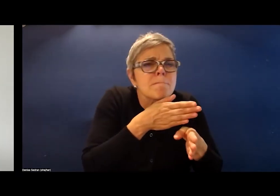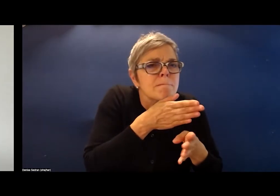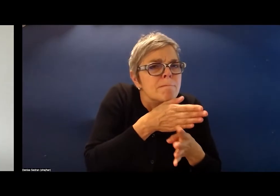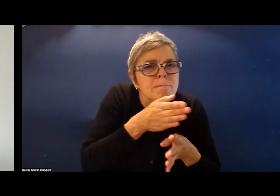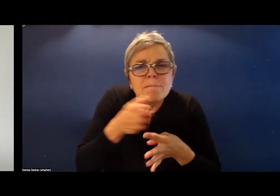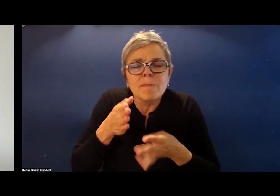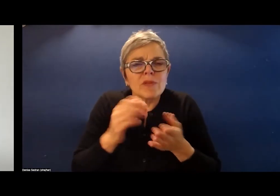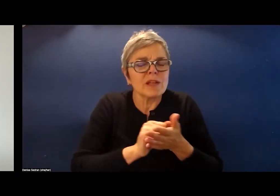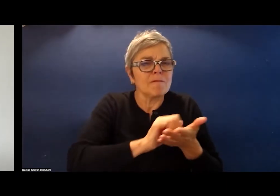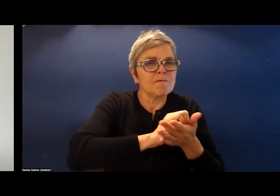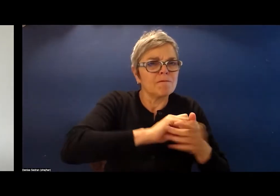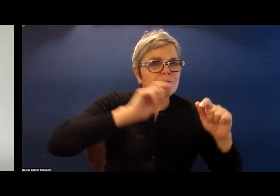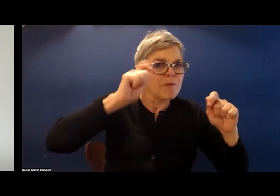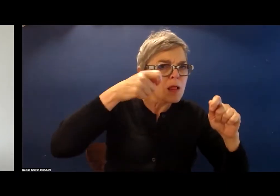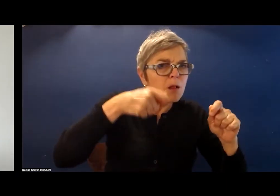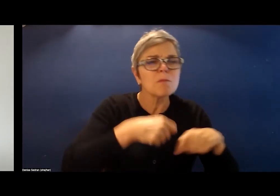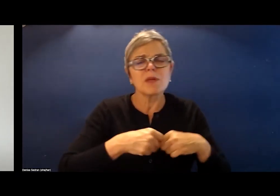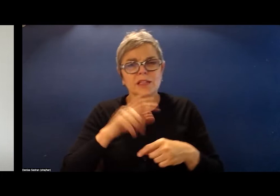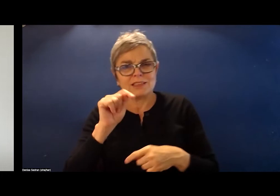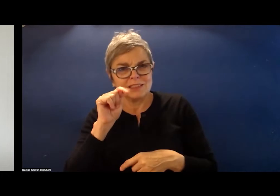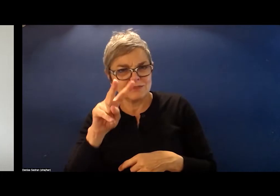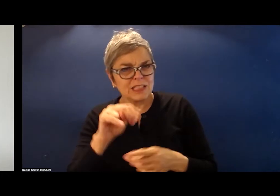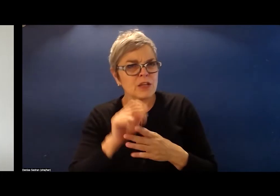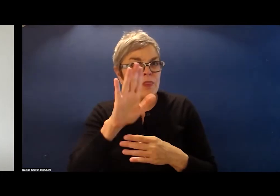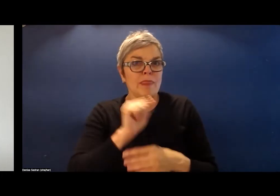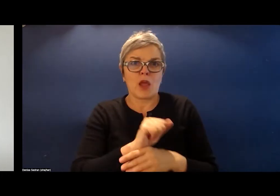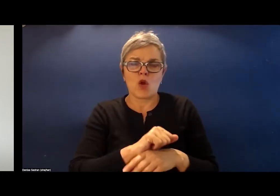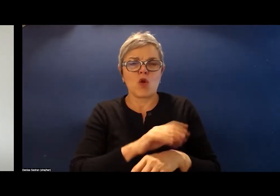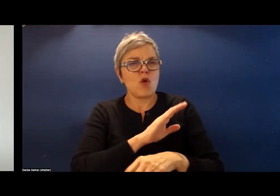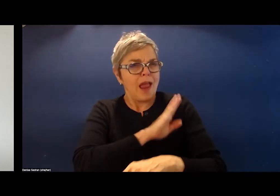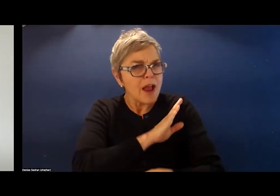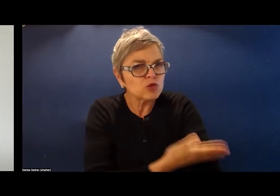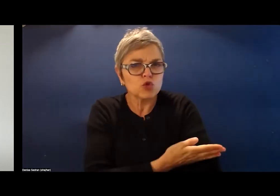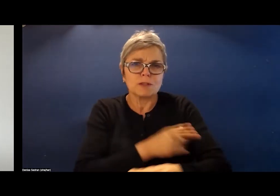momentum and energy of the commitments of those empowered to change their ways has waned.